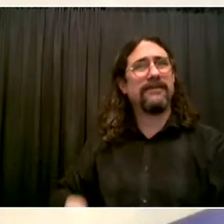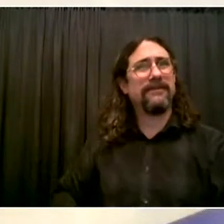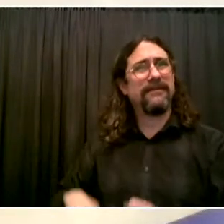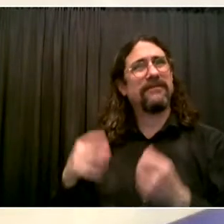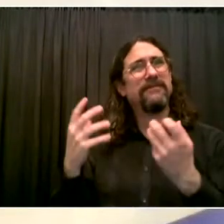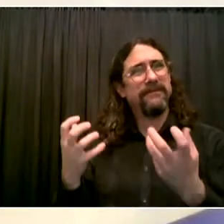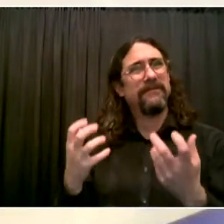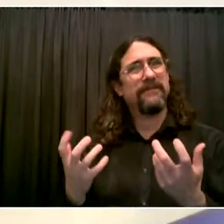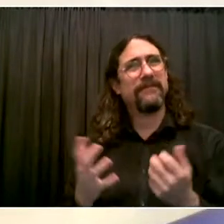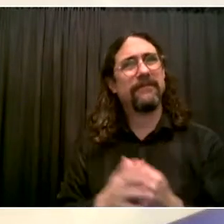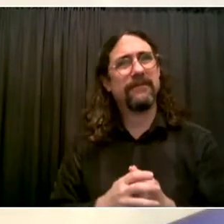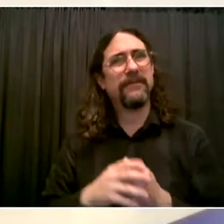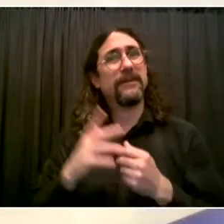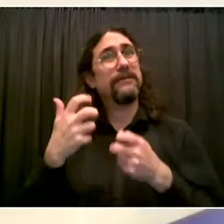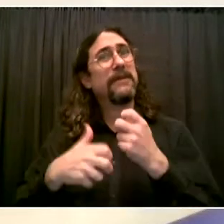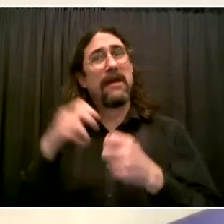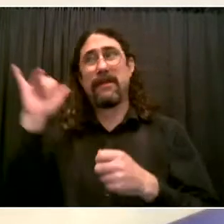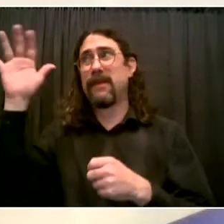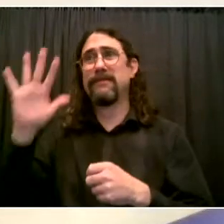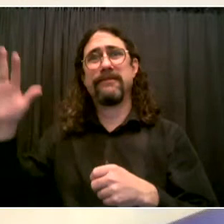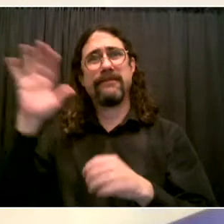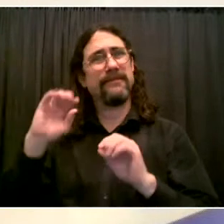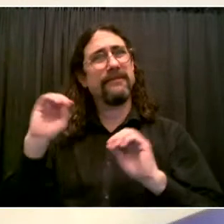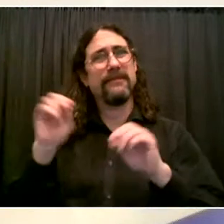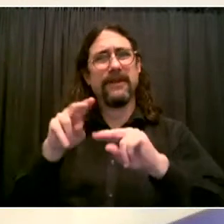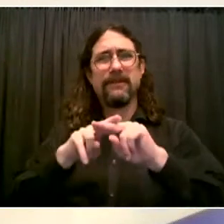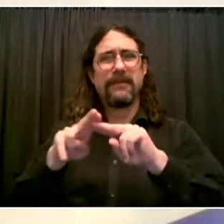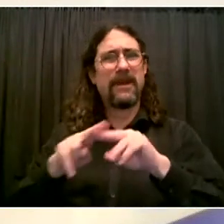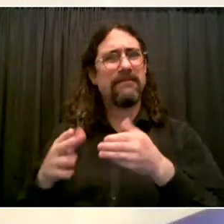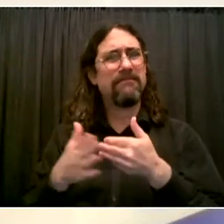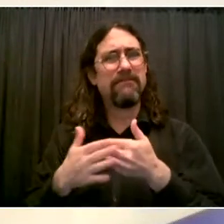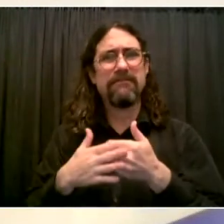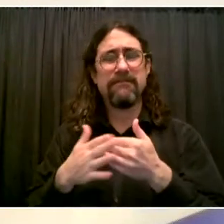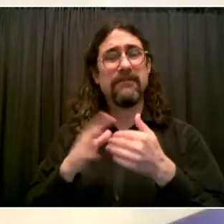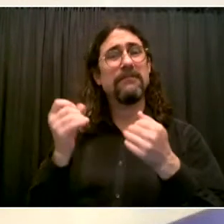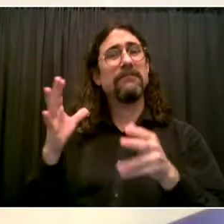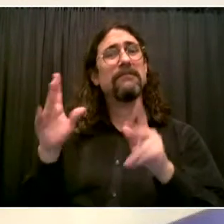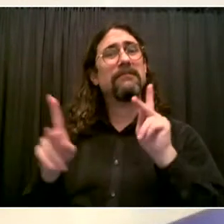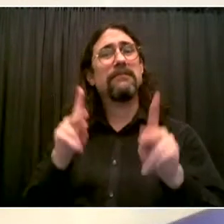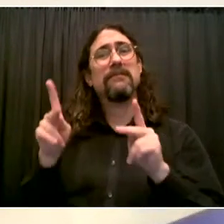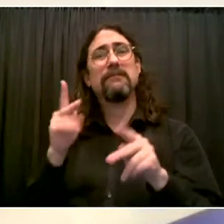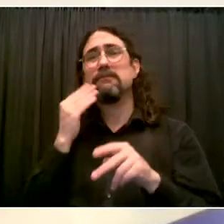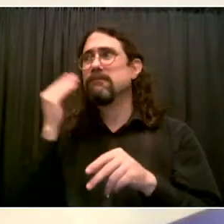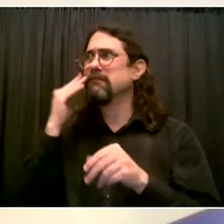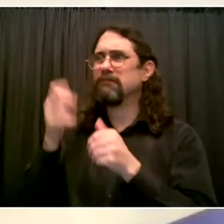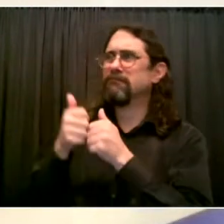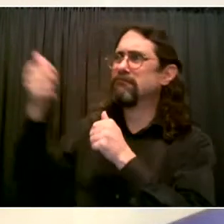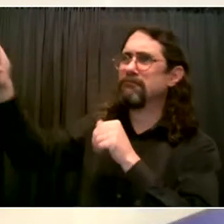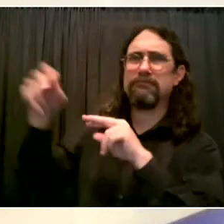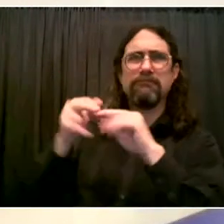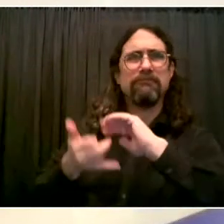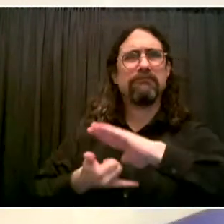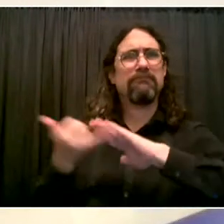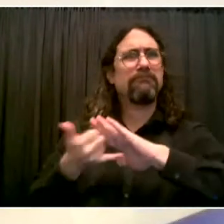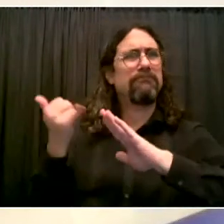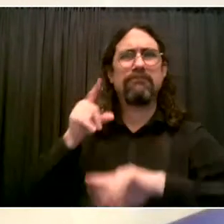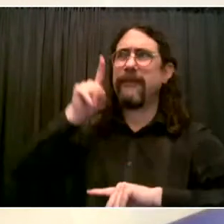NOW. NORTHEAST QUEENS IS A TRANSPORTATION DESERT PEOPLE